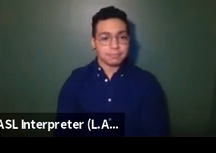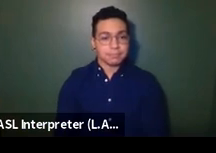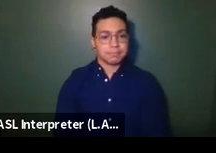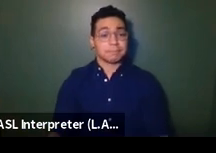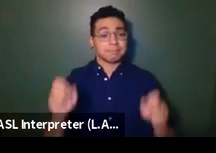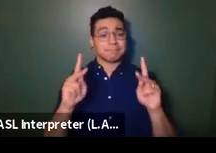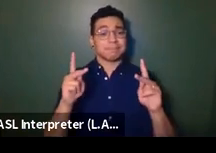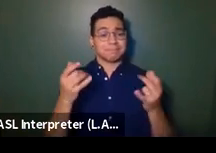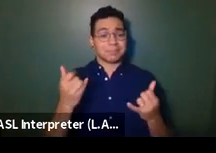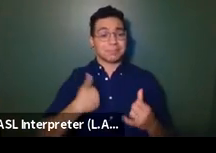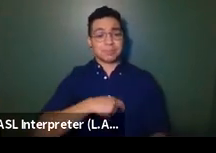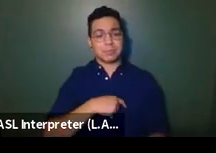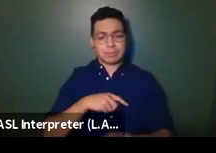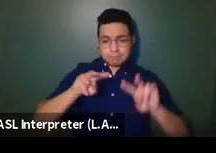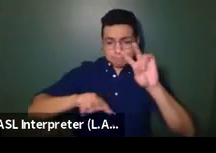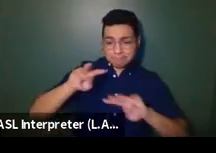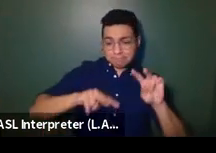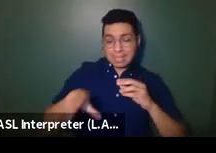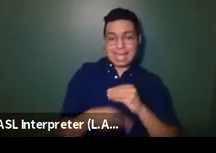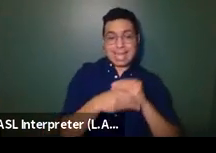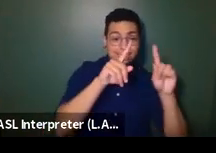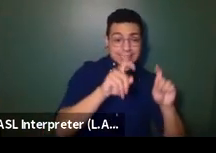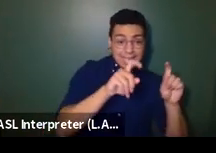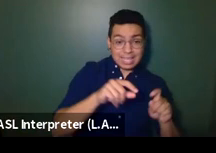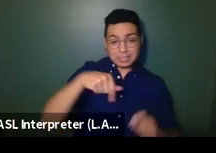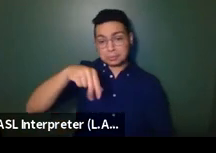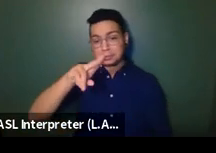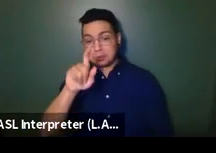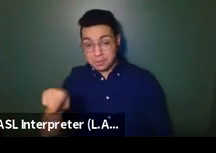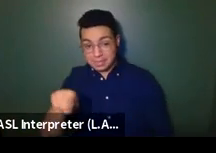ESD 189 - Amy Colburn: Add tests and quizzes. The next one we're going to go testing quiz is kind of a bulky